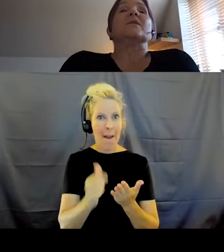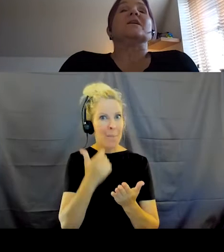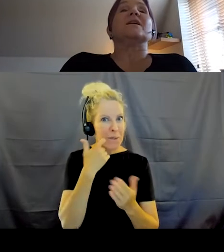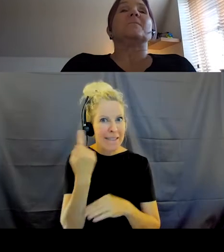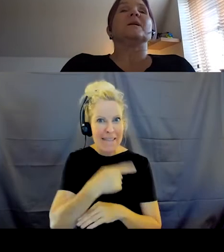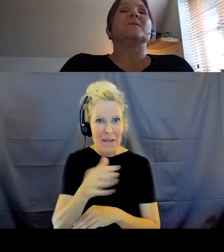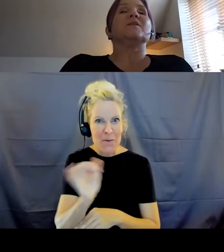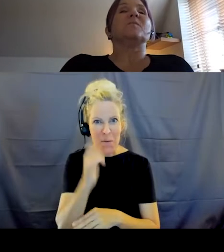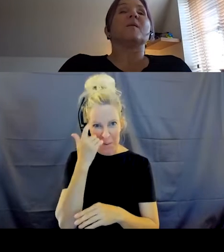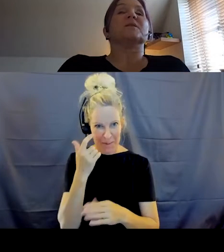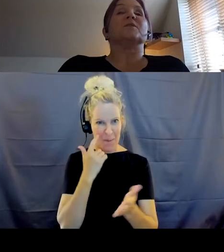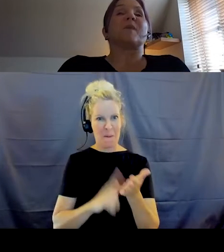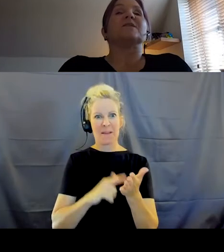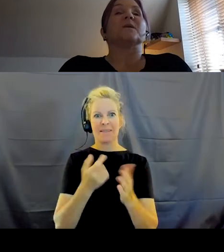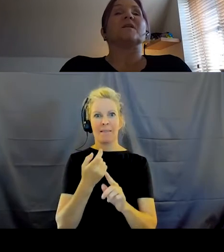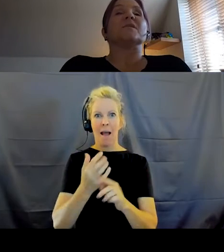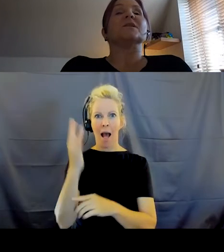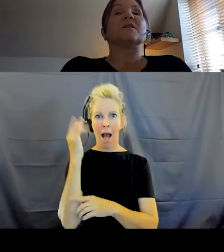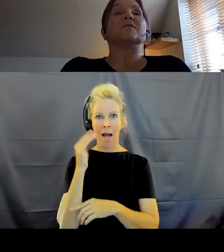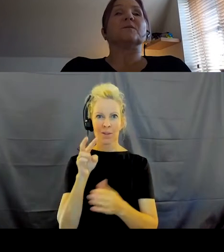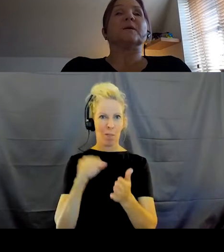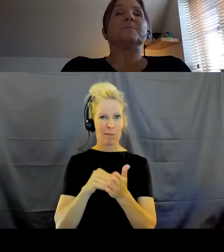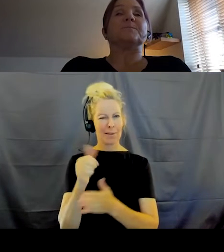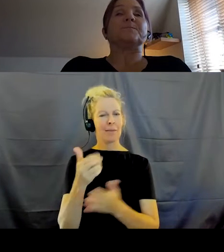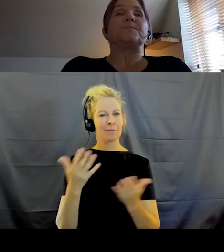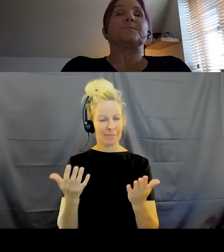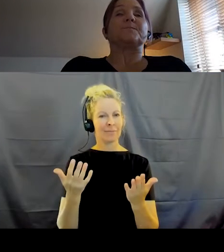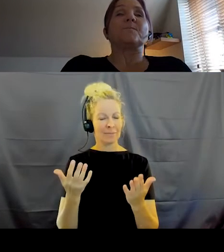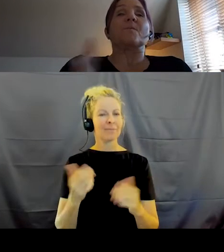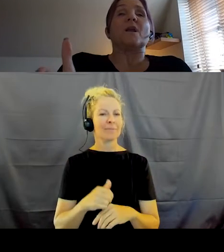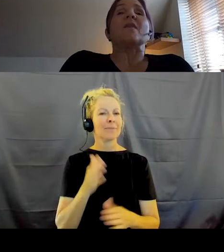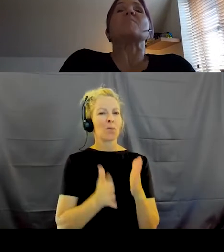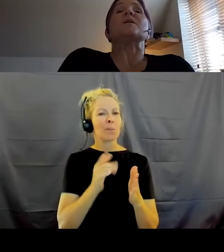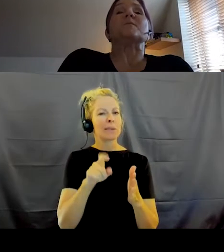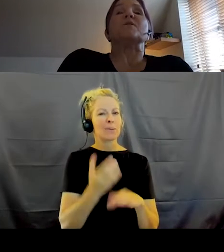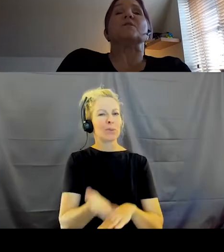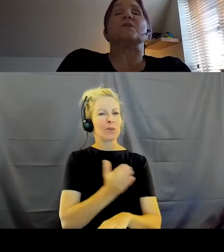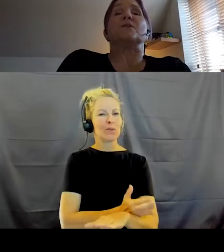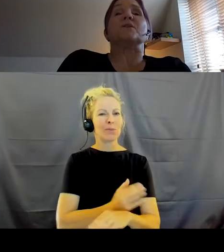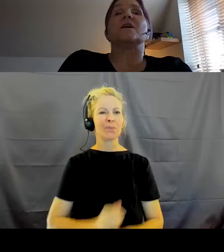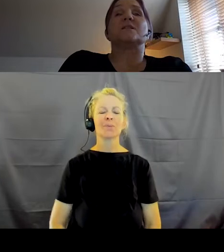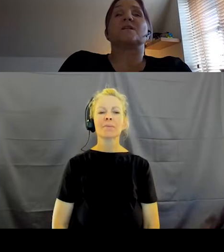I think that we should probably do better with some of that stuff. And that brings me onto CSS